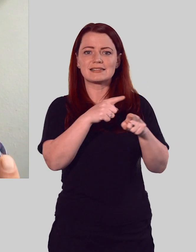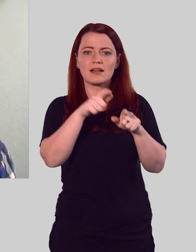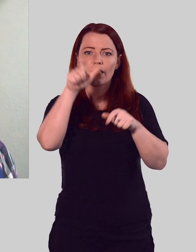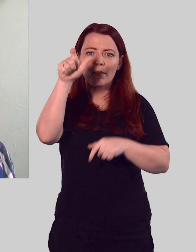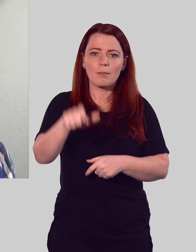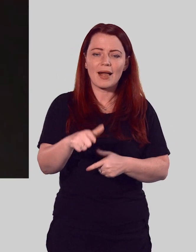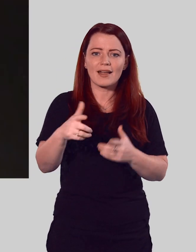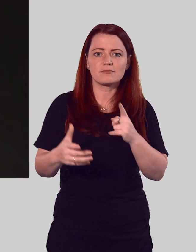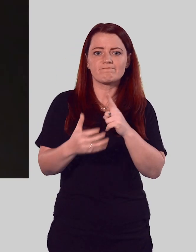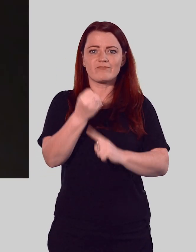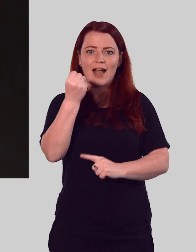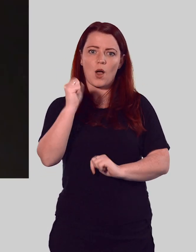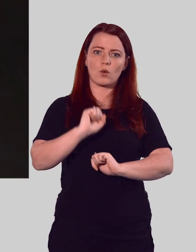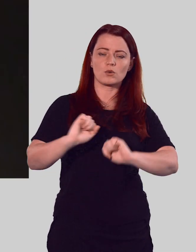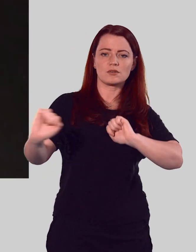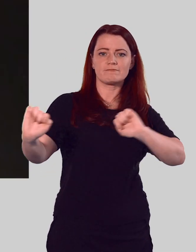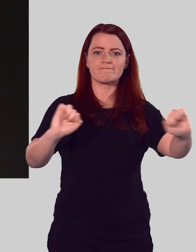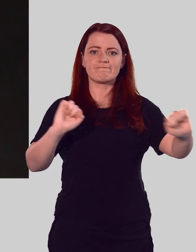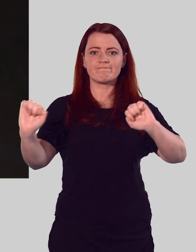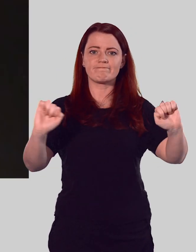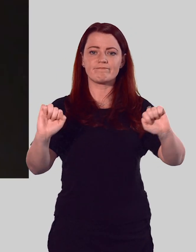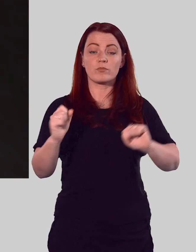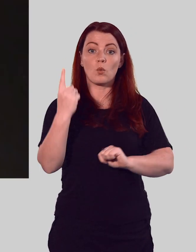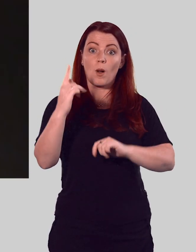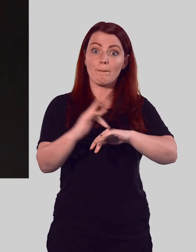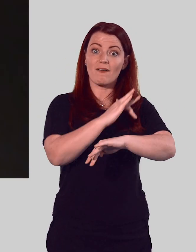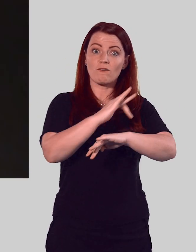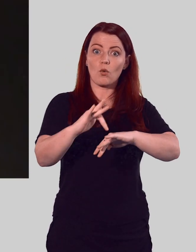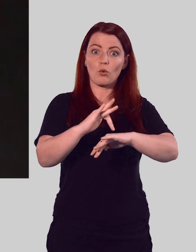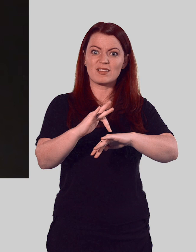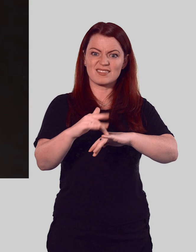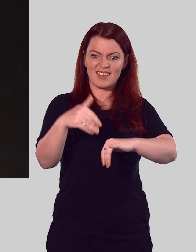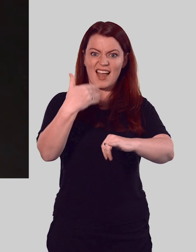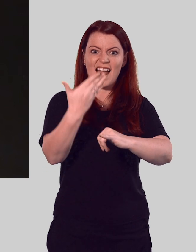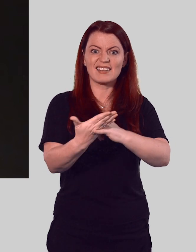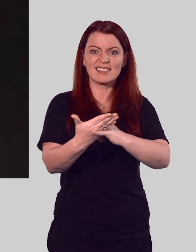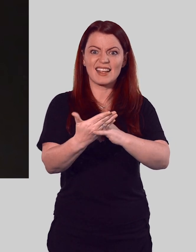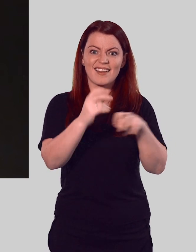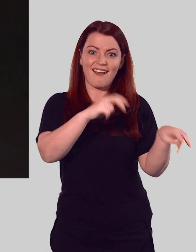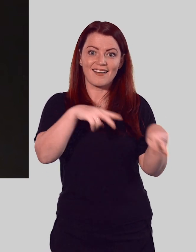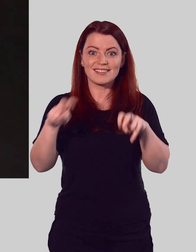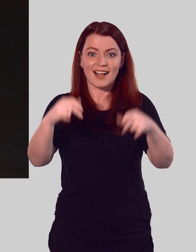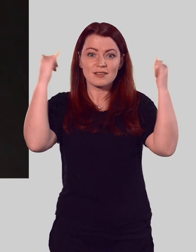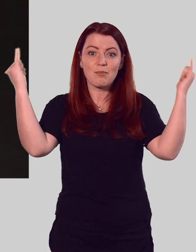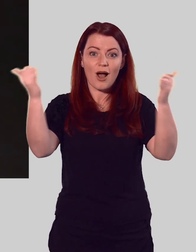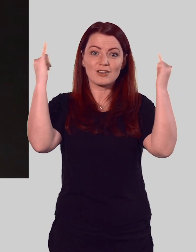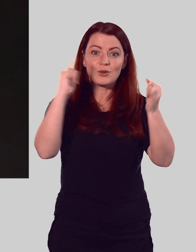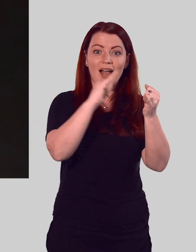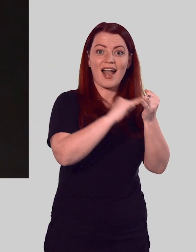meaningful action. One performance ended in a dance party to S Club 7 and the Russian song Young Lenin.